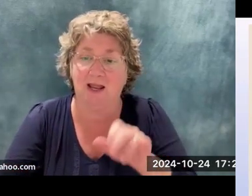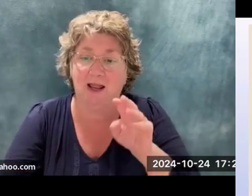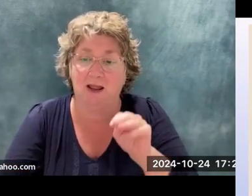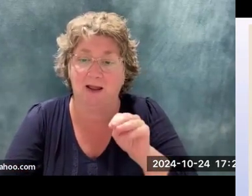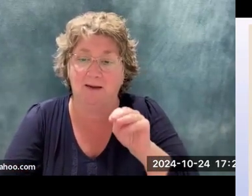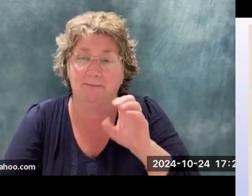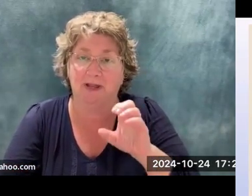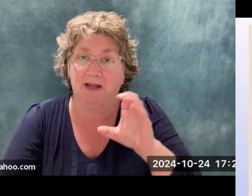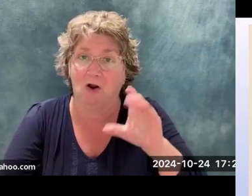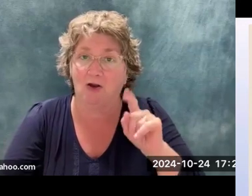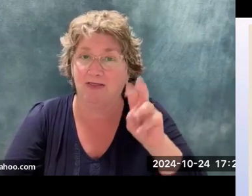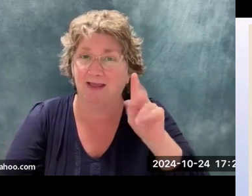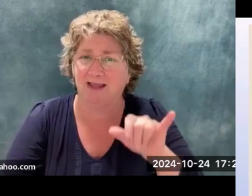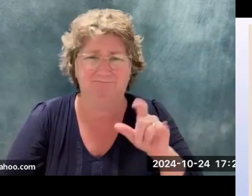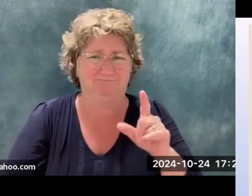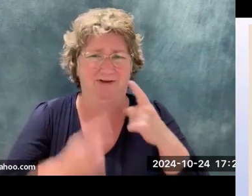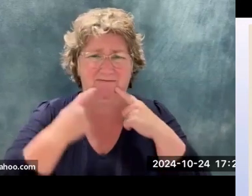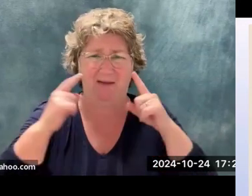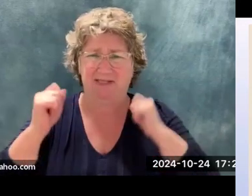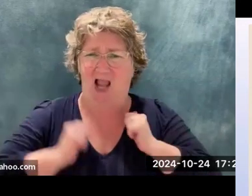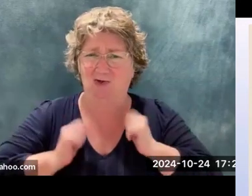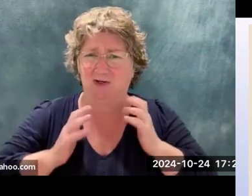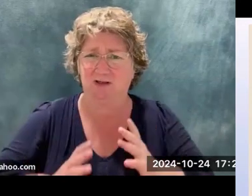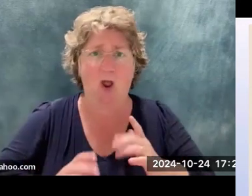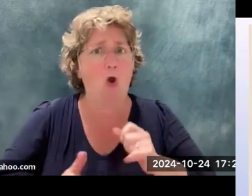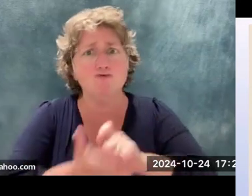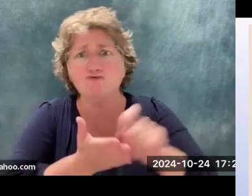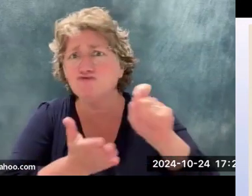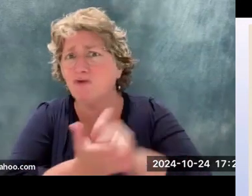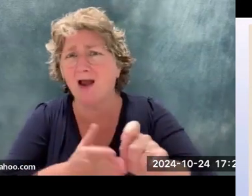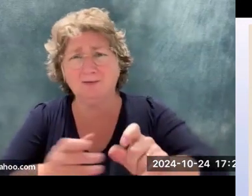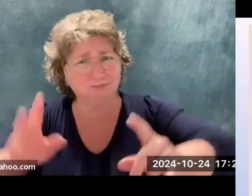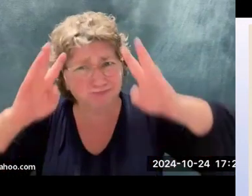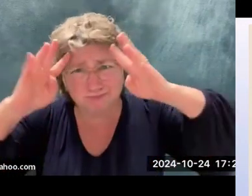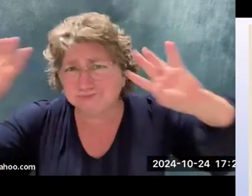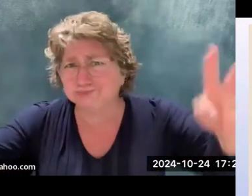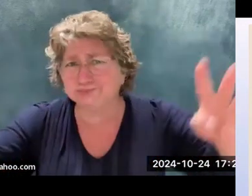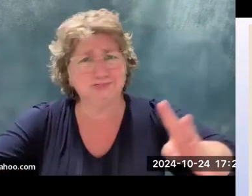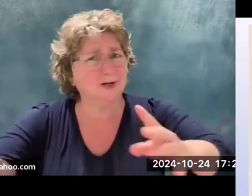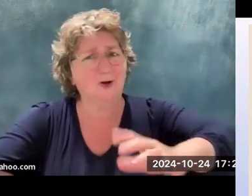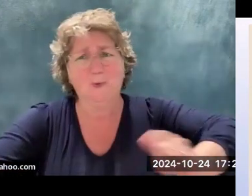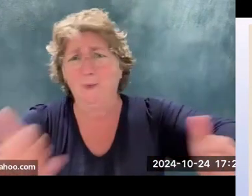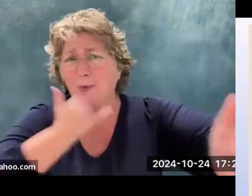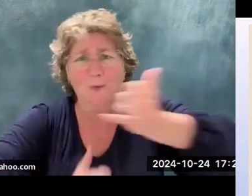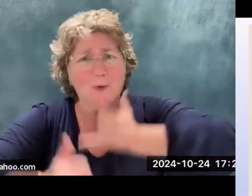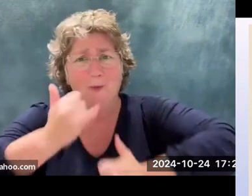and others are writing all sorts of nonsense about vaccines. It simply isn't true. And I can tell you